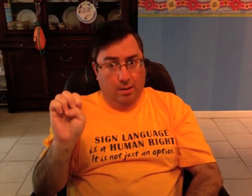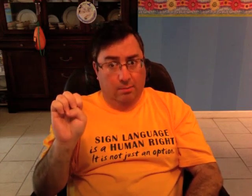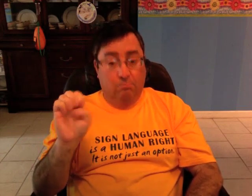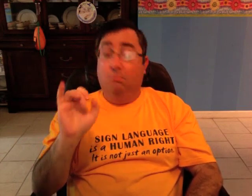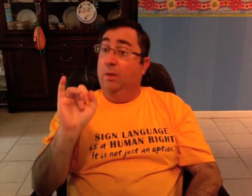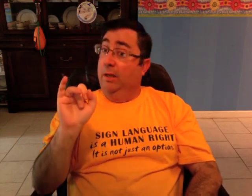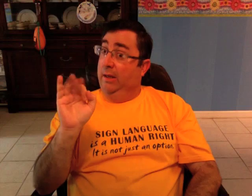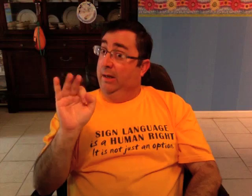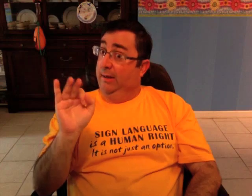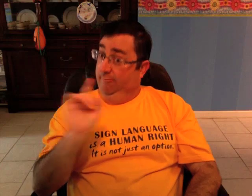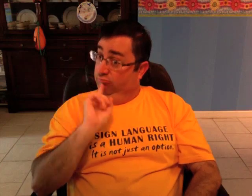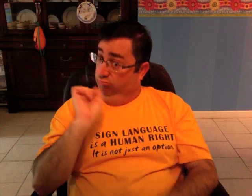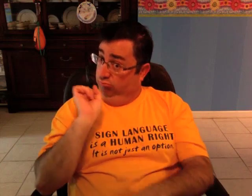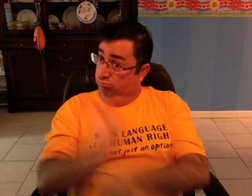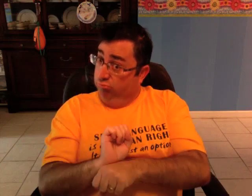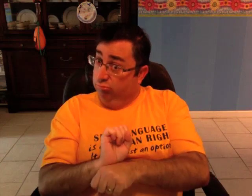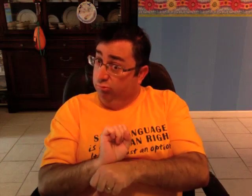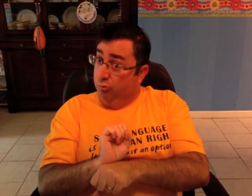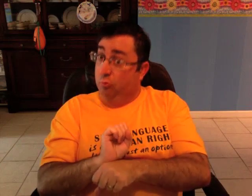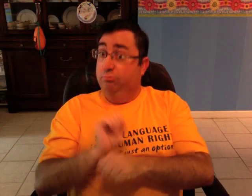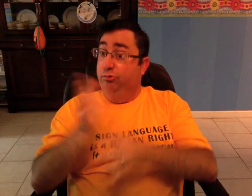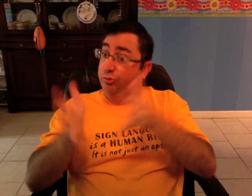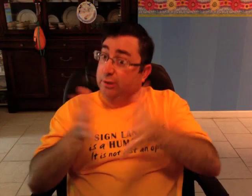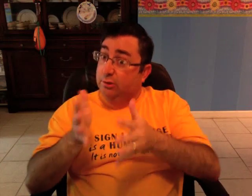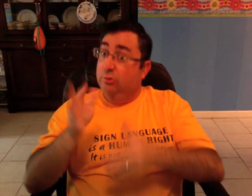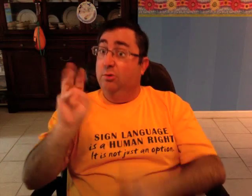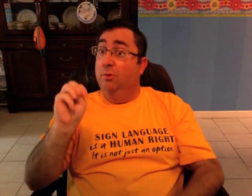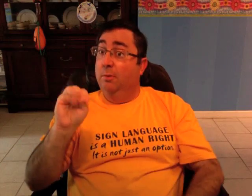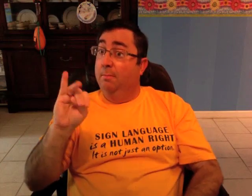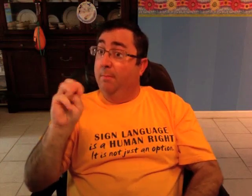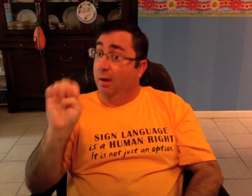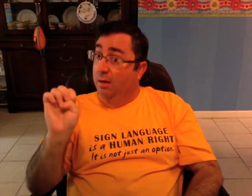If they were gestures or mimes,